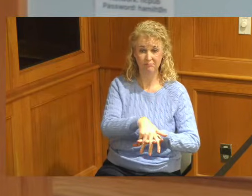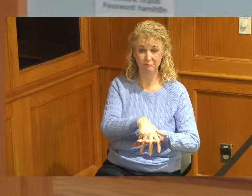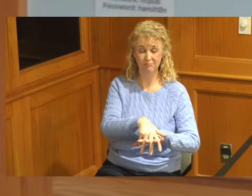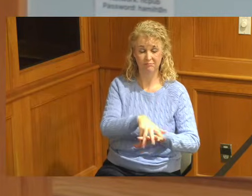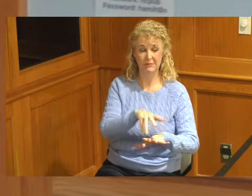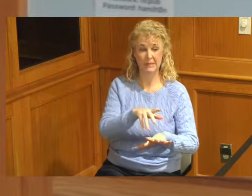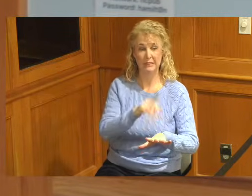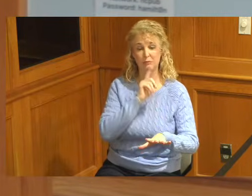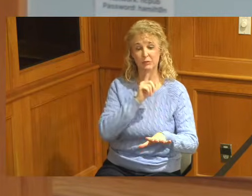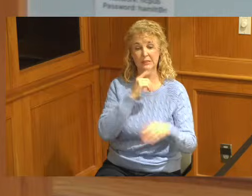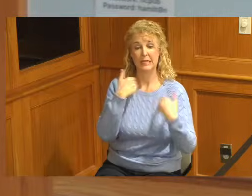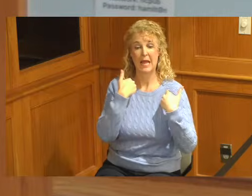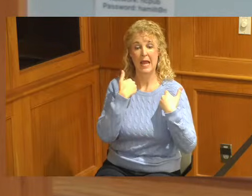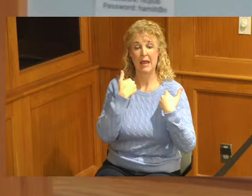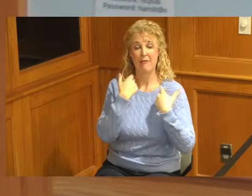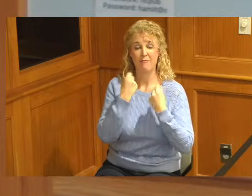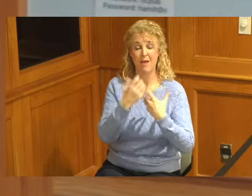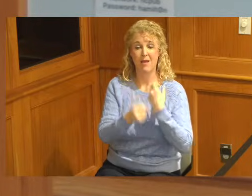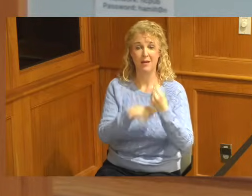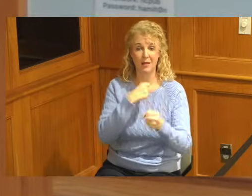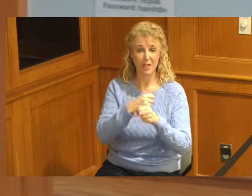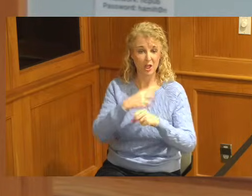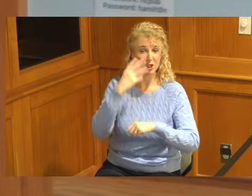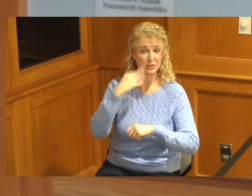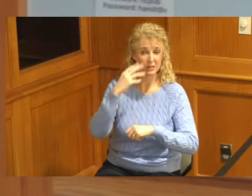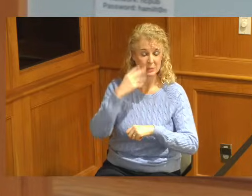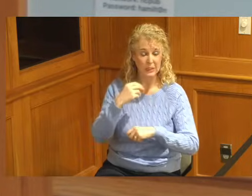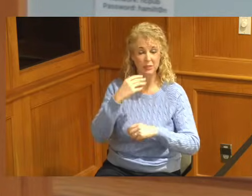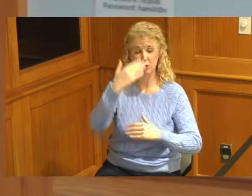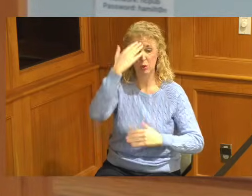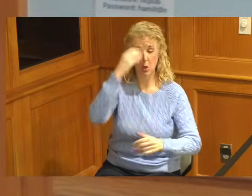but fundamentally it's something that from the p perspective of the builder it's like oh this is